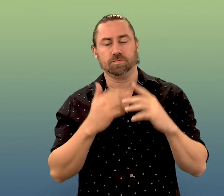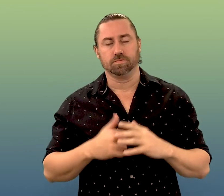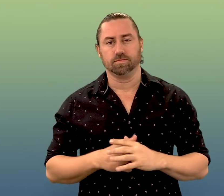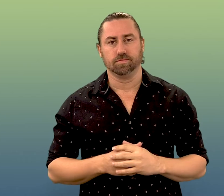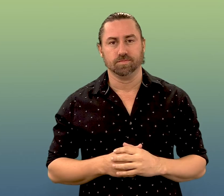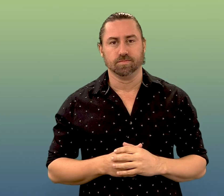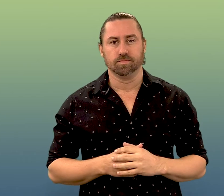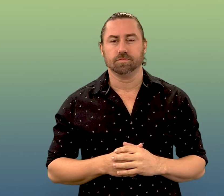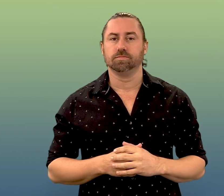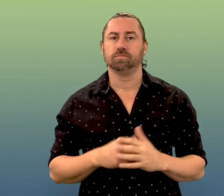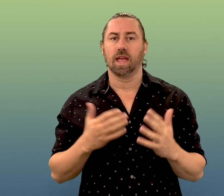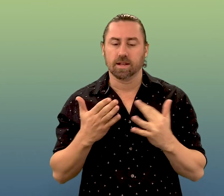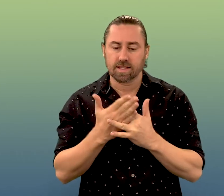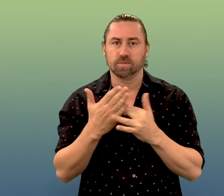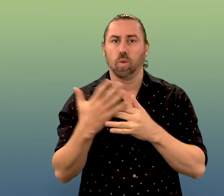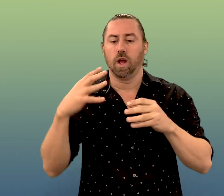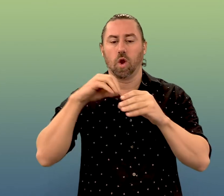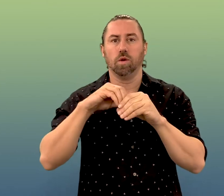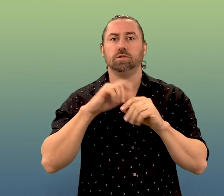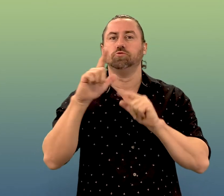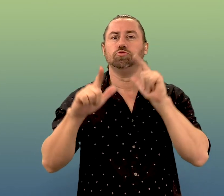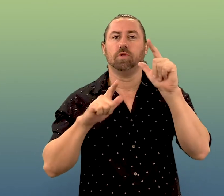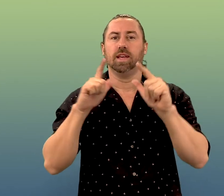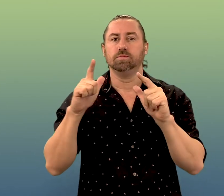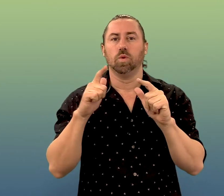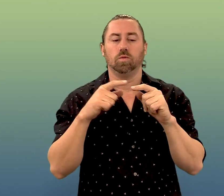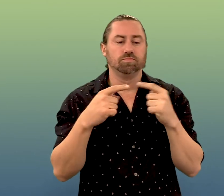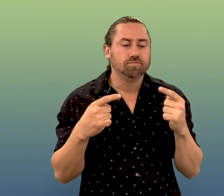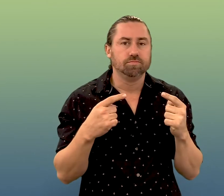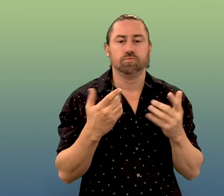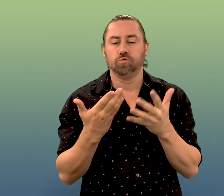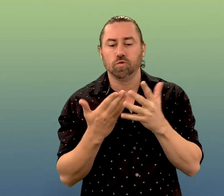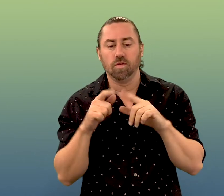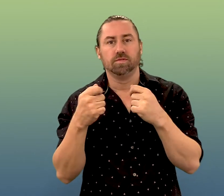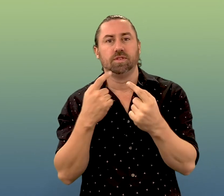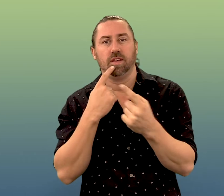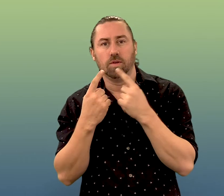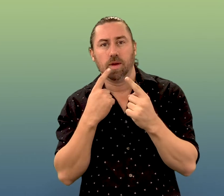Our aspiration. Accessible and inclusive transport products, services,